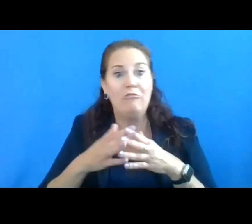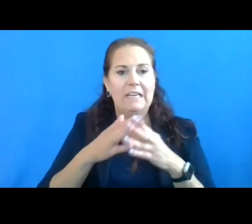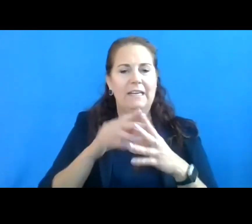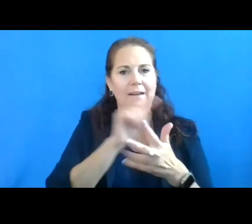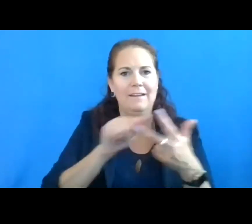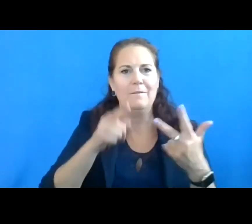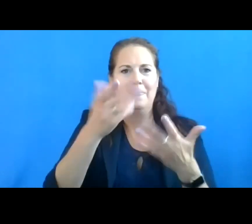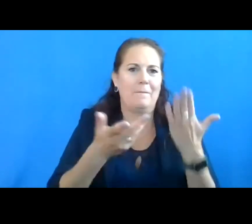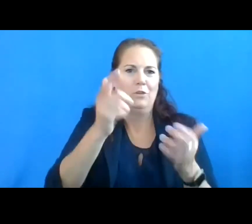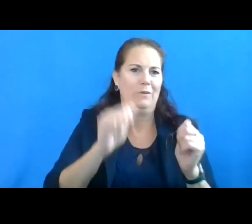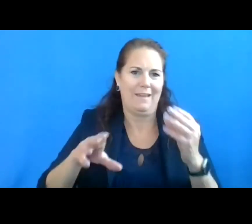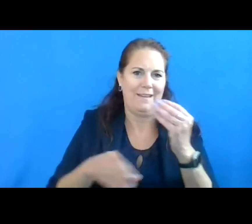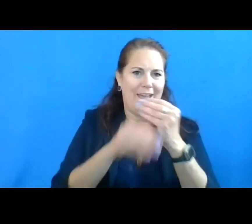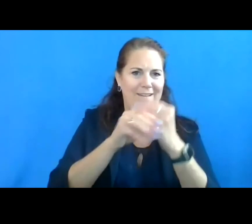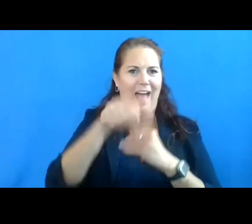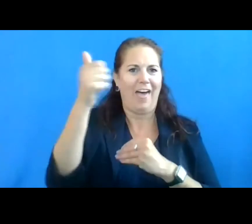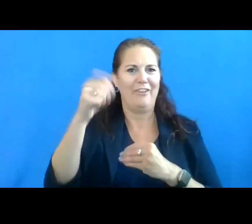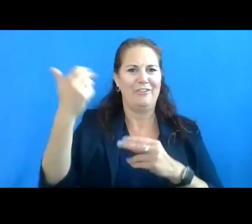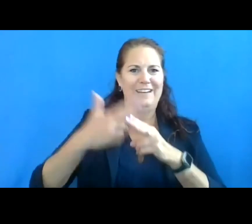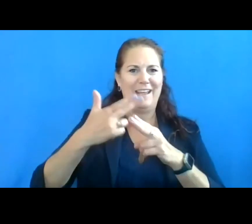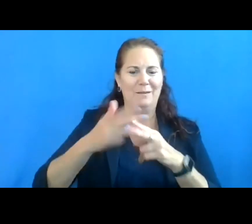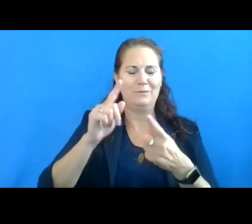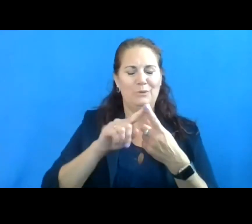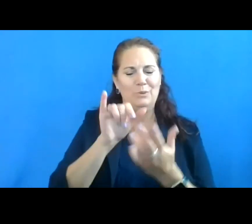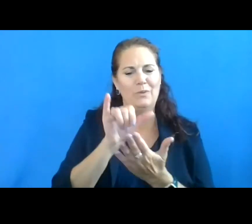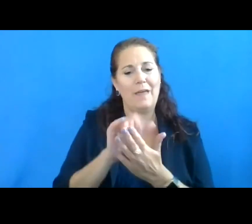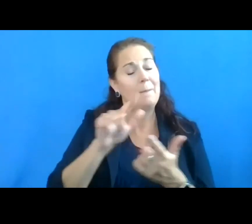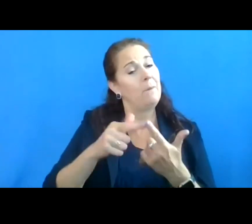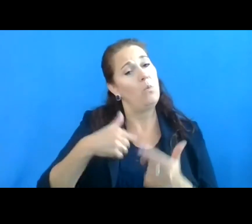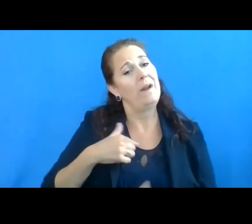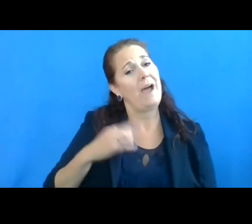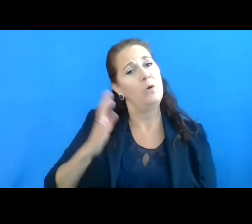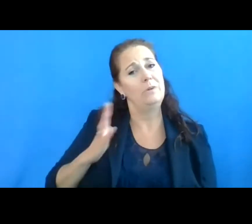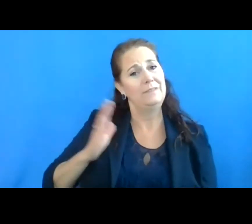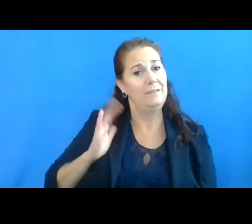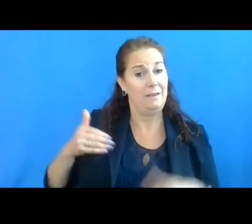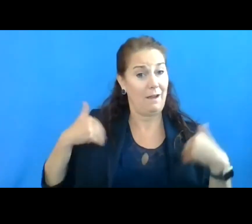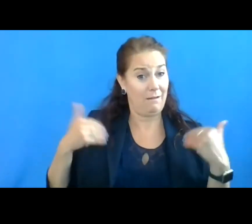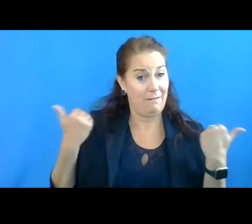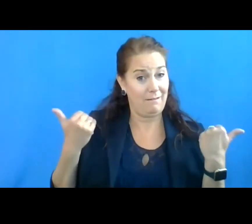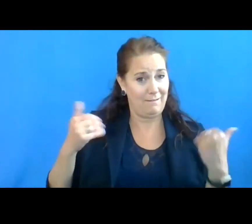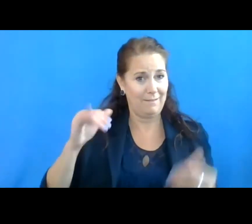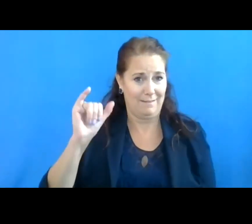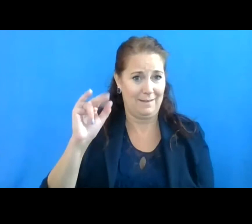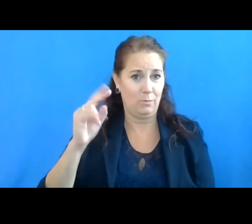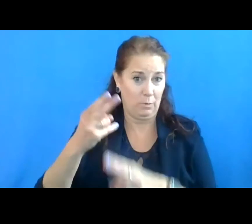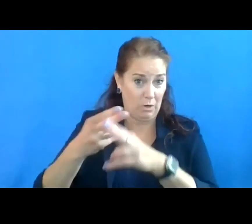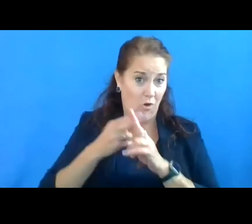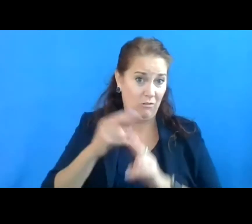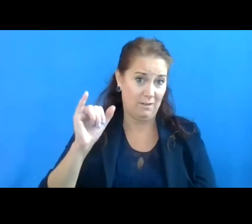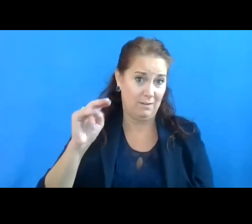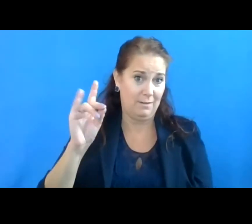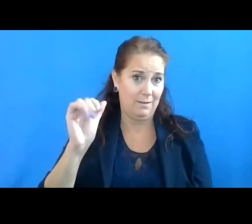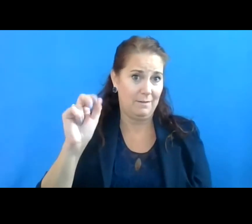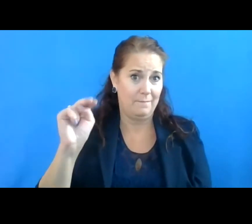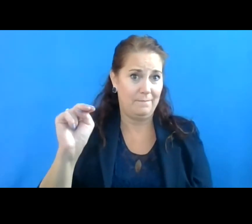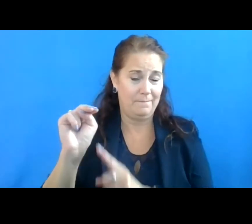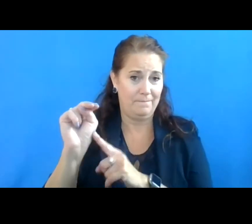Probably you can add other names to that, but when I was young, it was Indian.